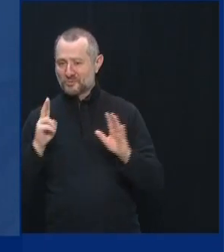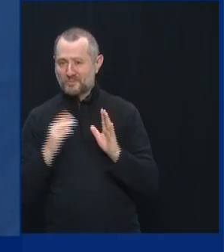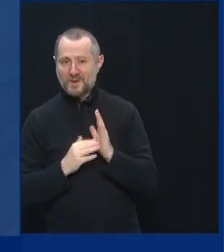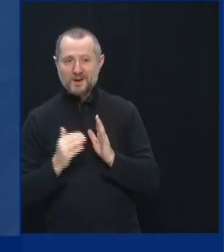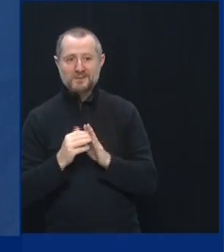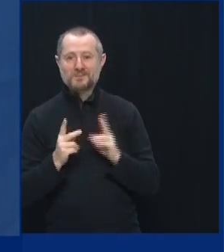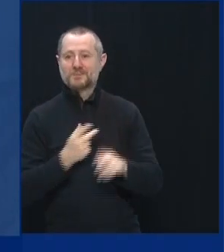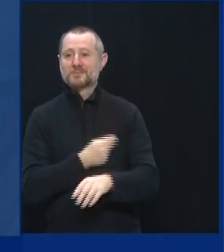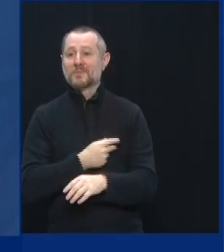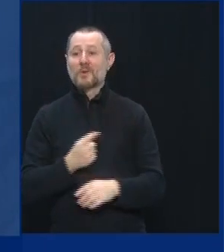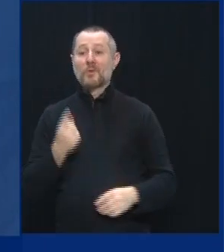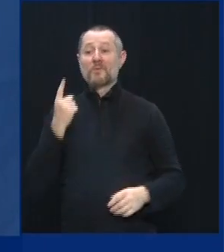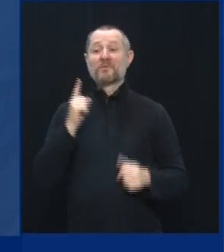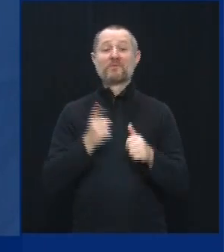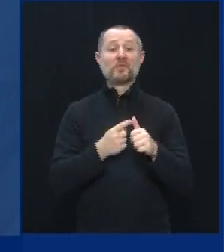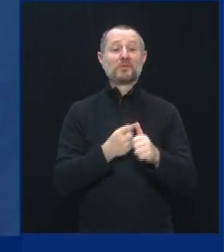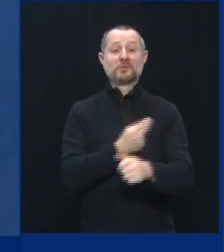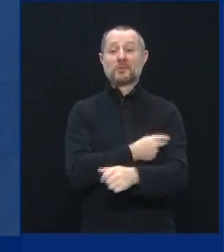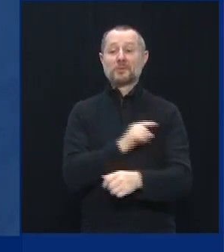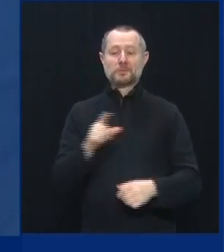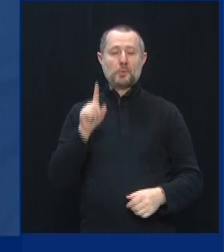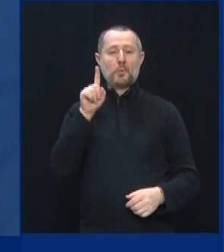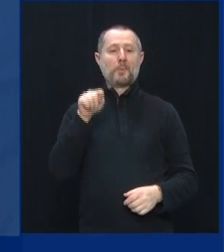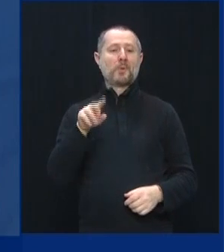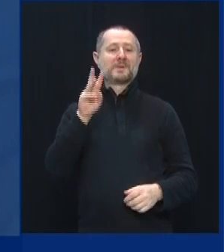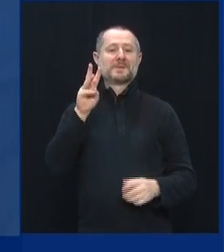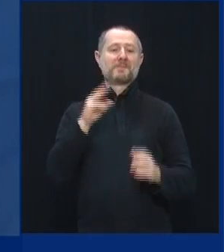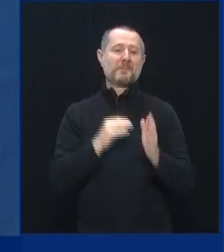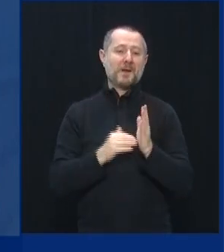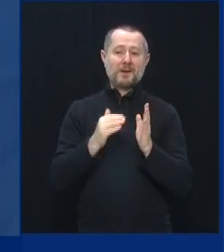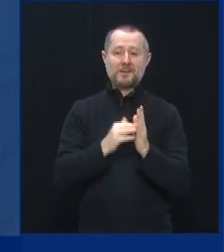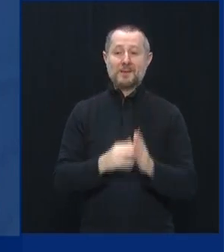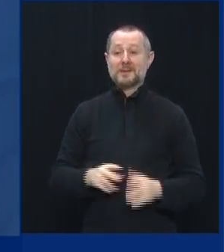COMING DOWN.